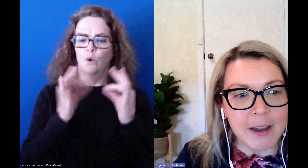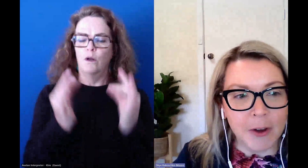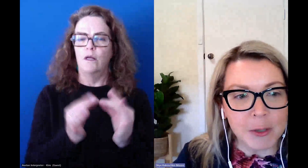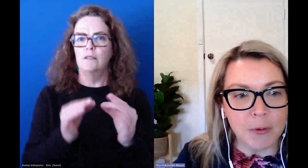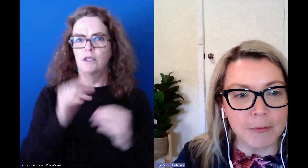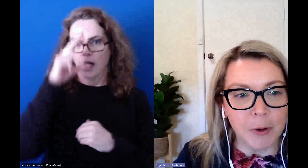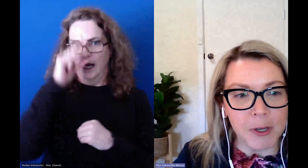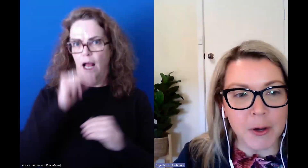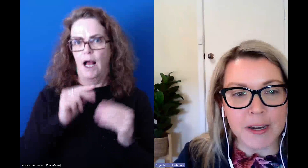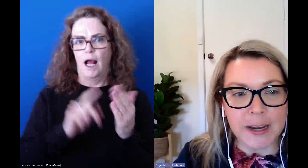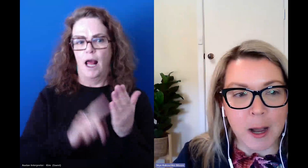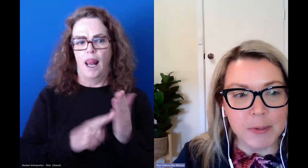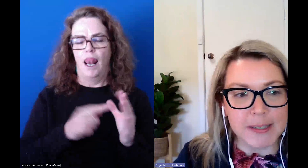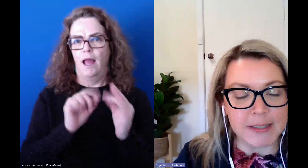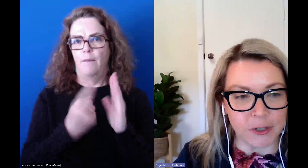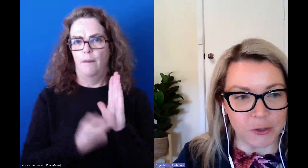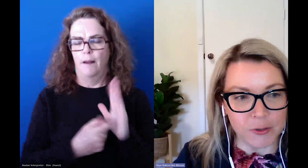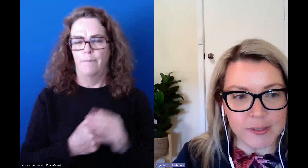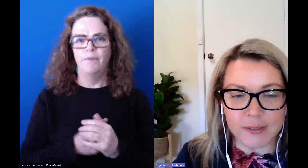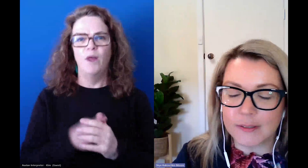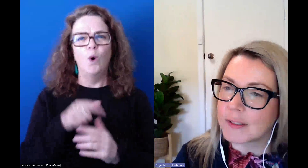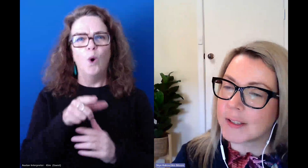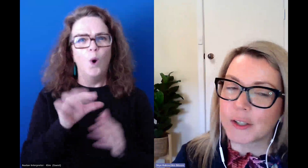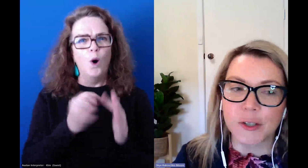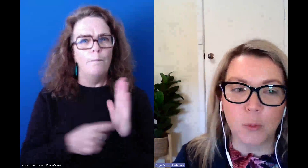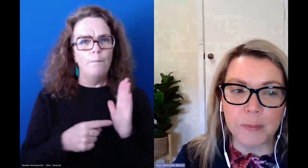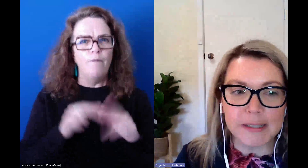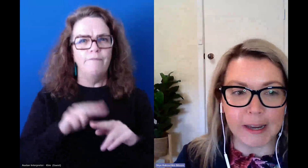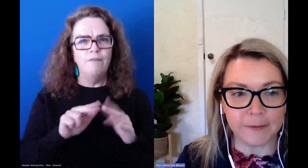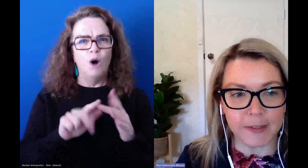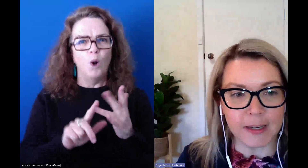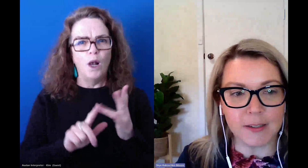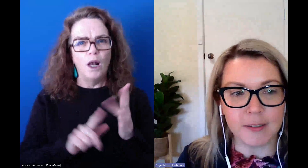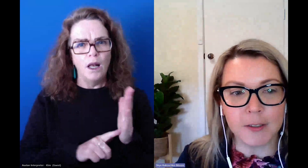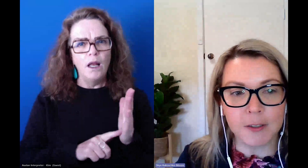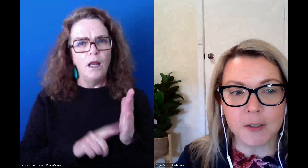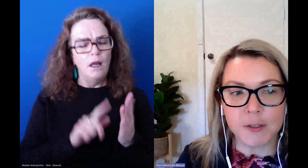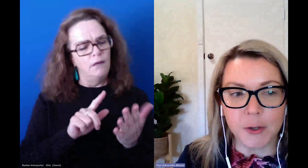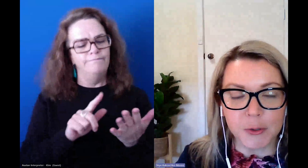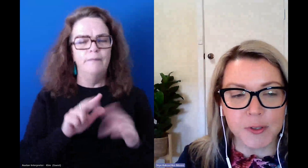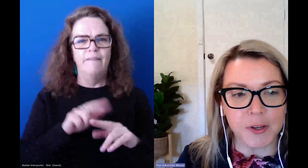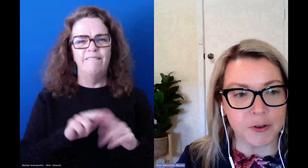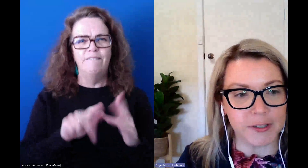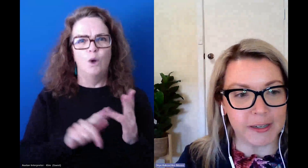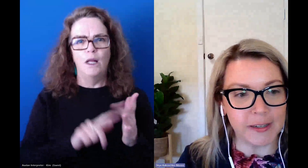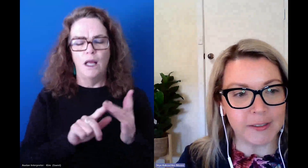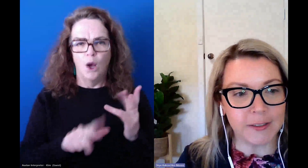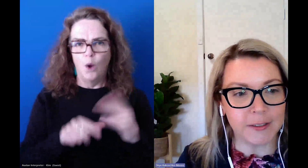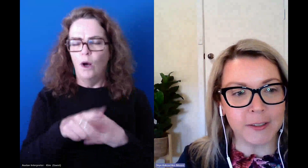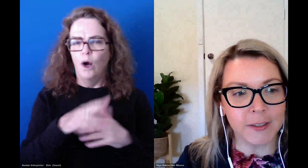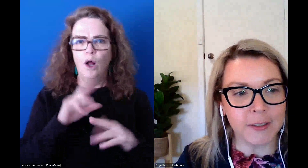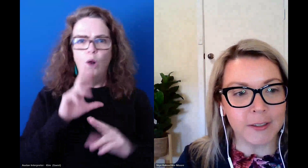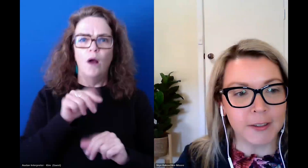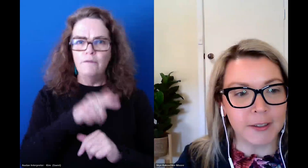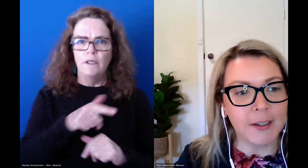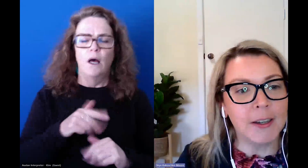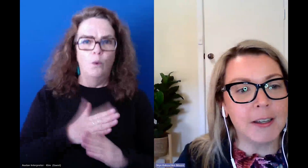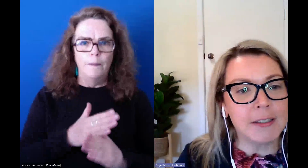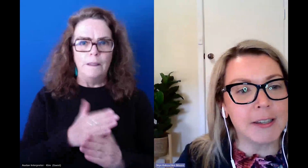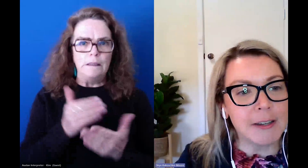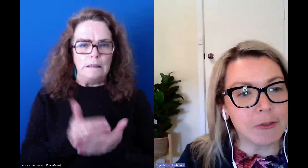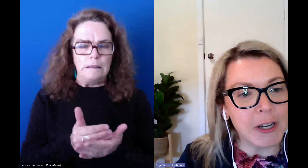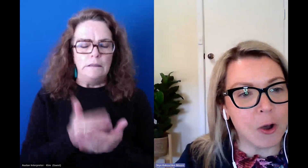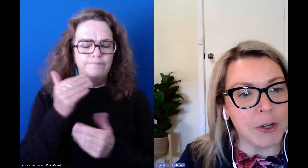diverse portfolio encompasses issues such as women's safety, Social Security, delivering on